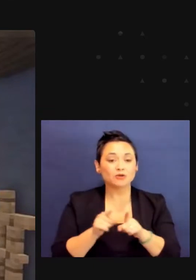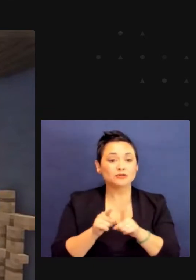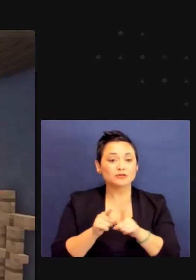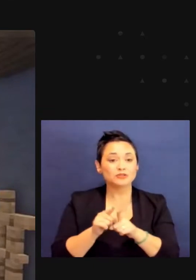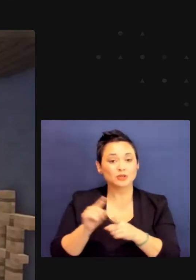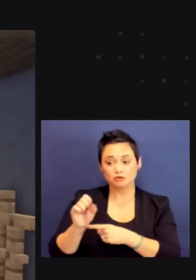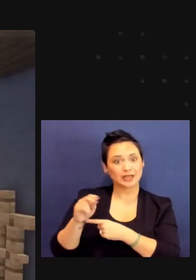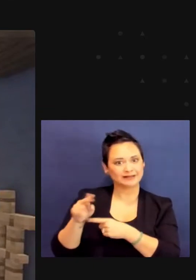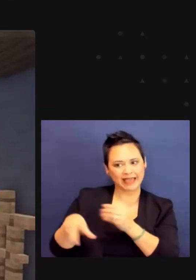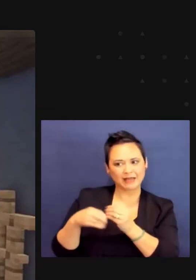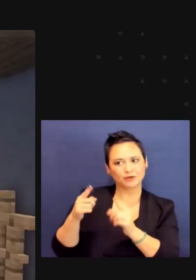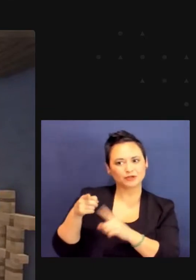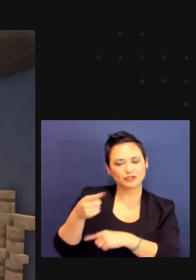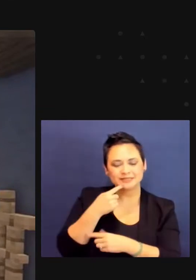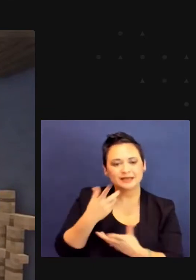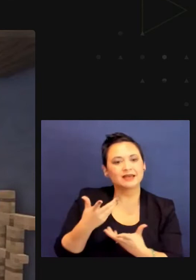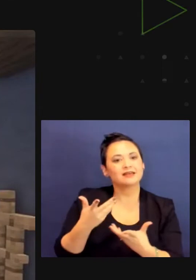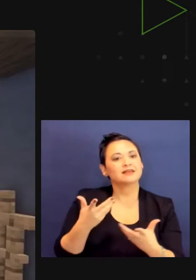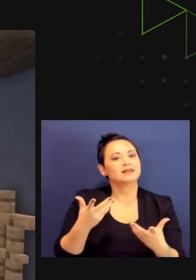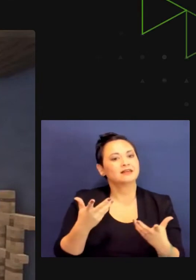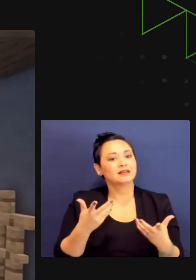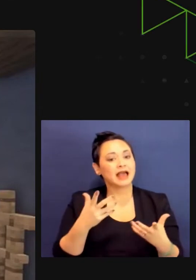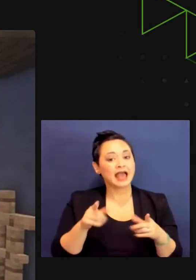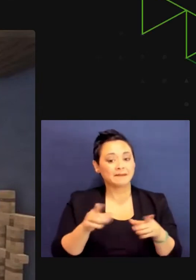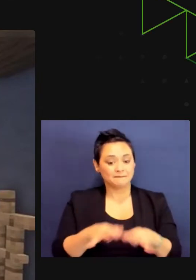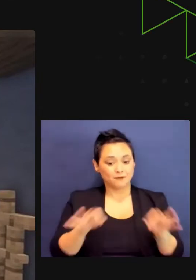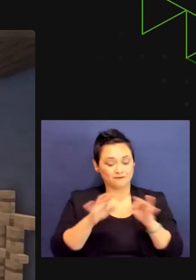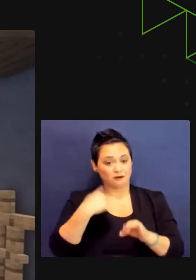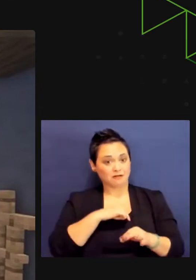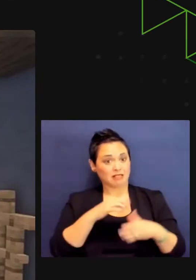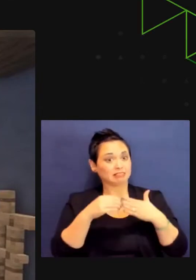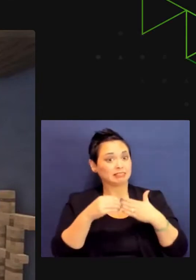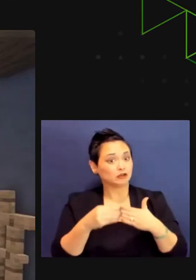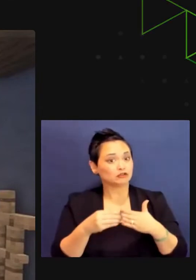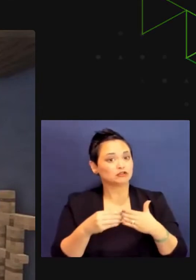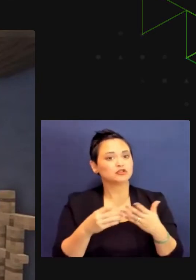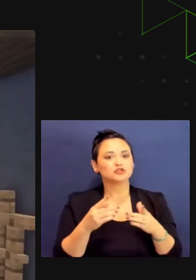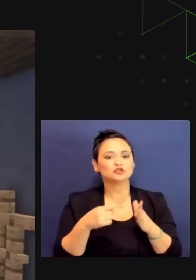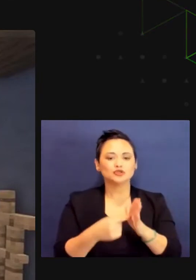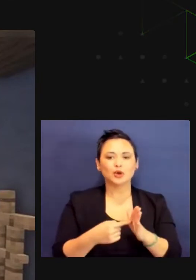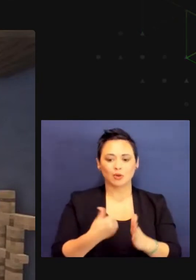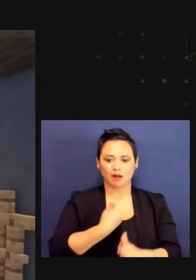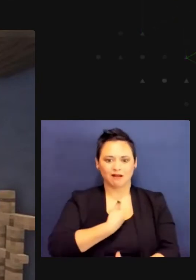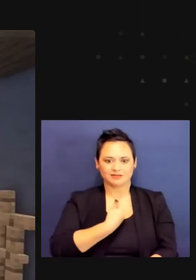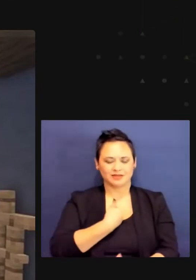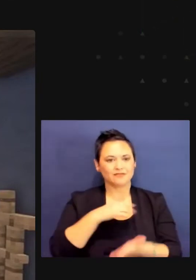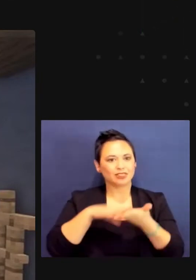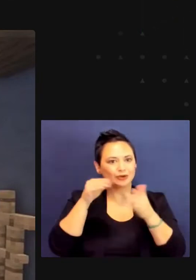is to show our own learning journey and, you know, when we make mistakes, recognizing that not everybody is perfect.